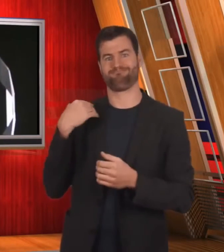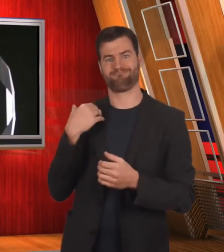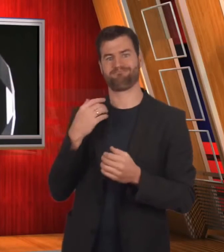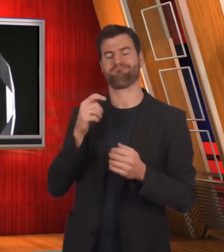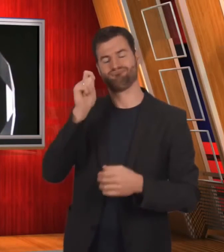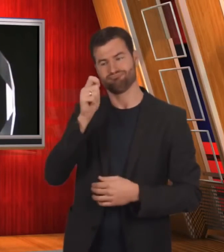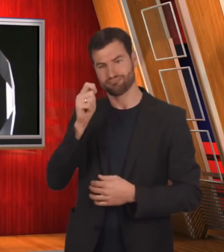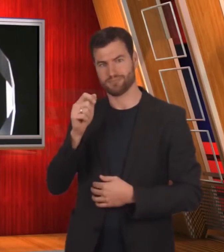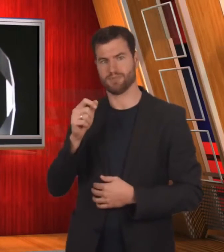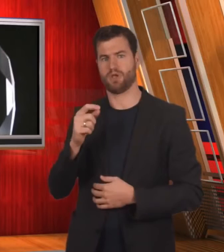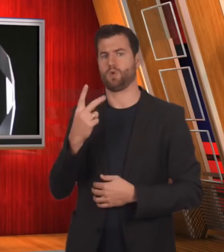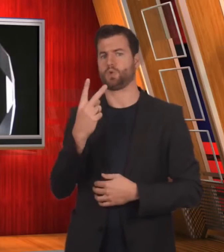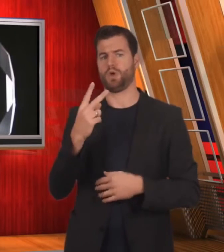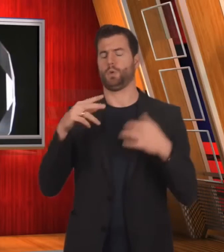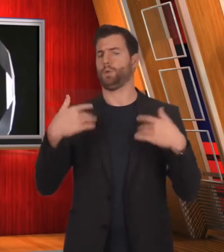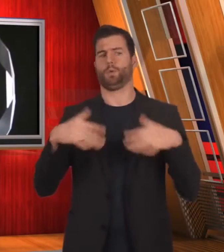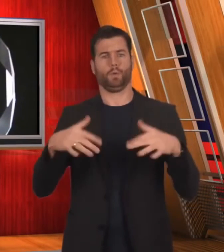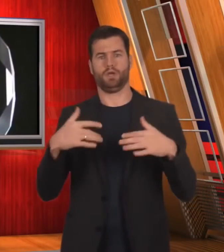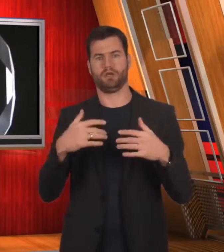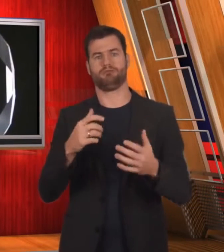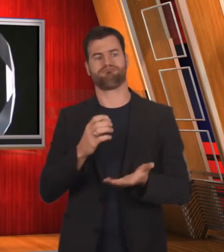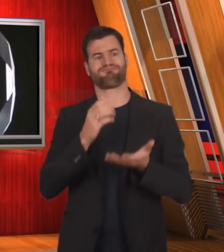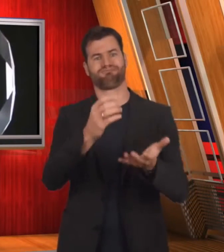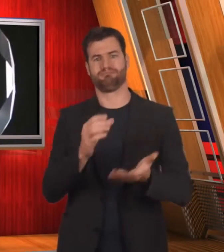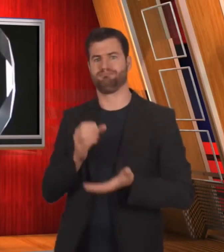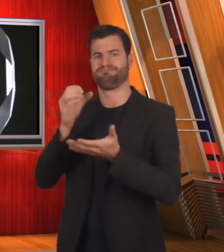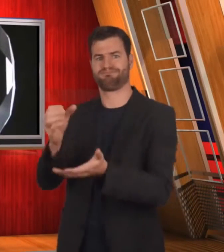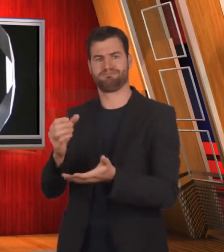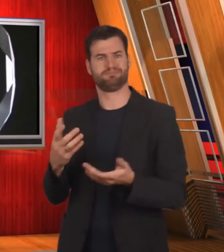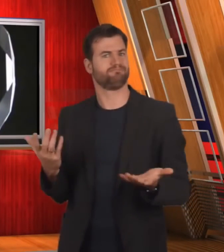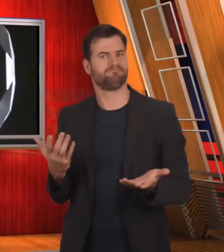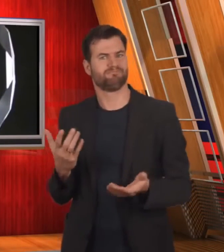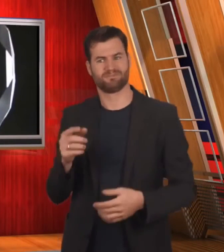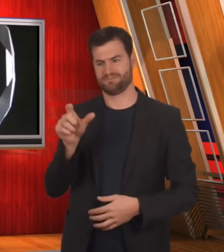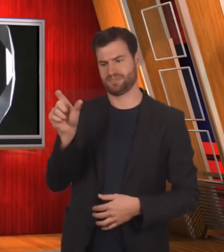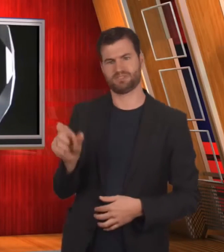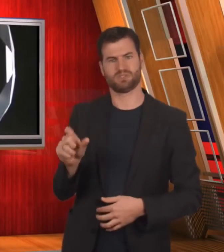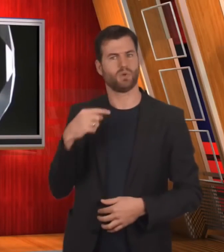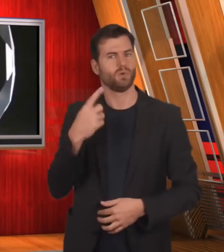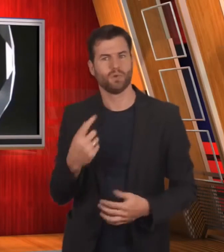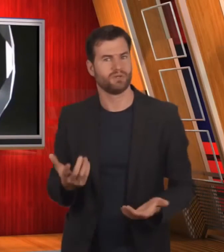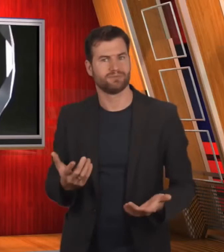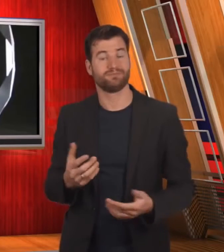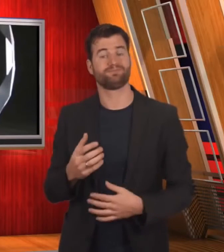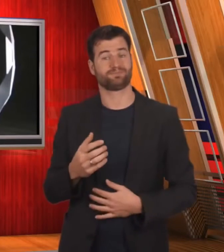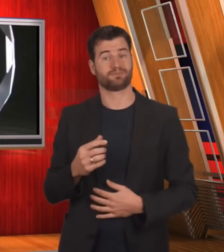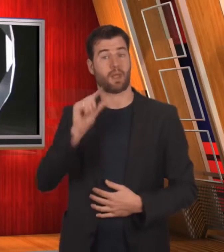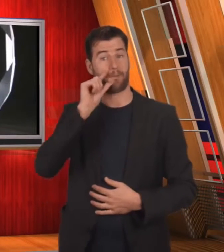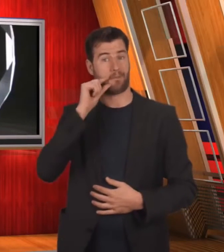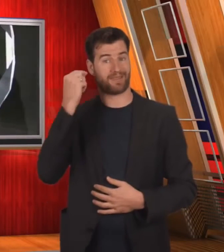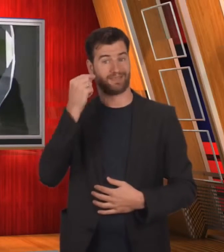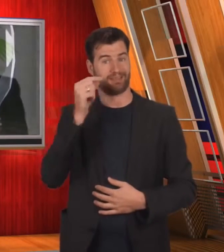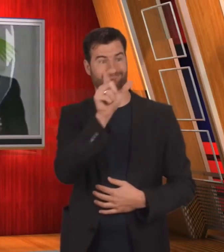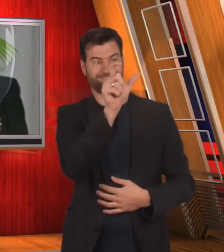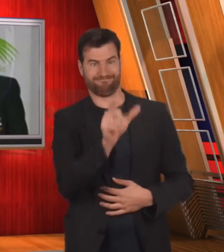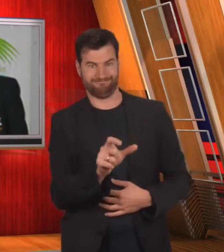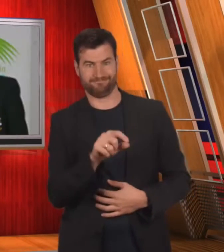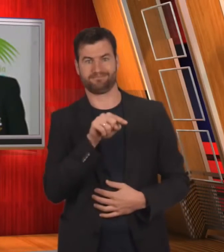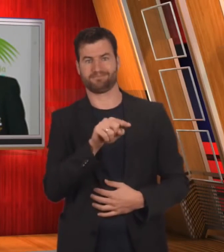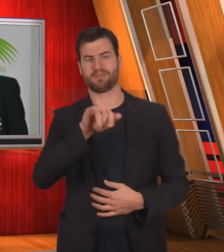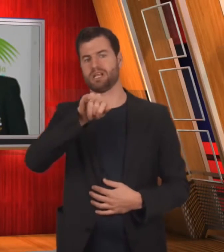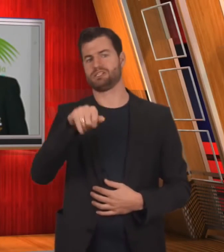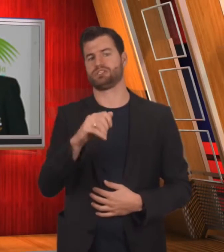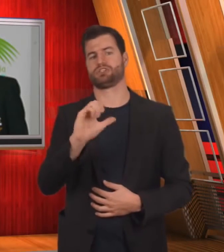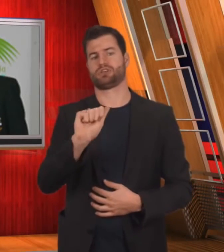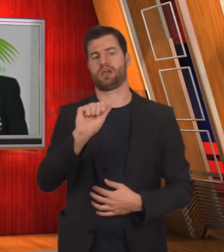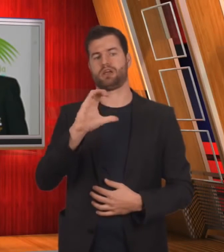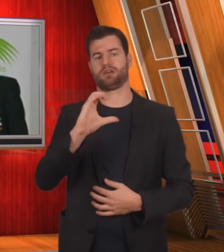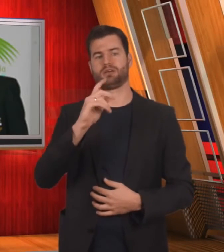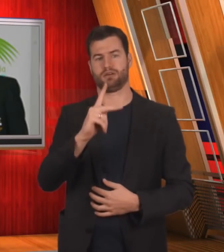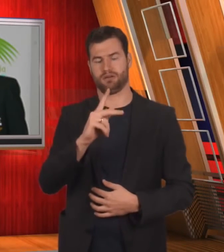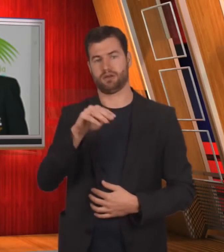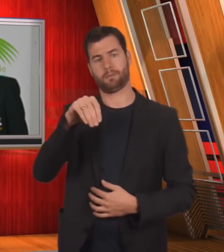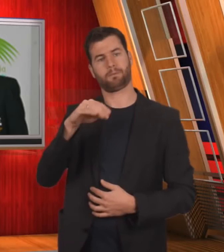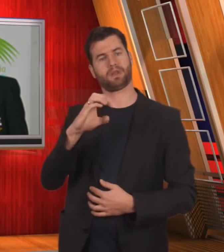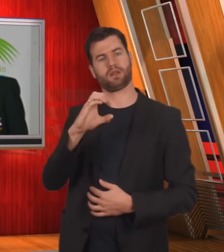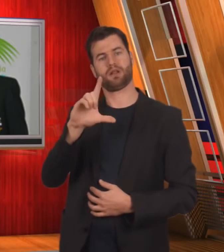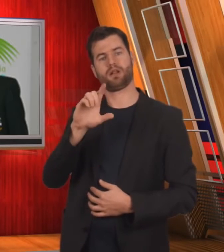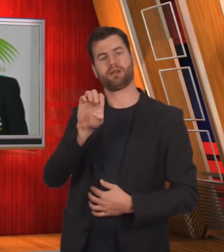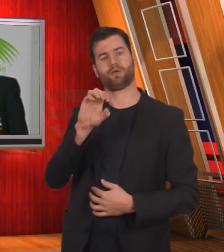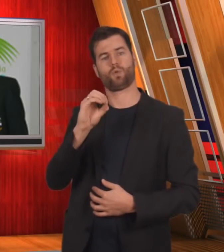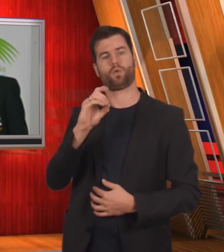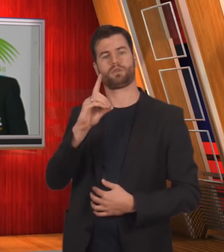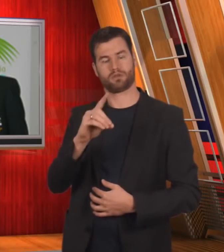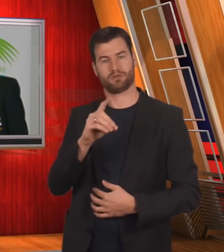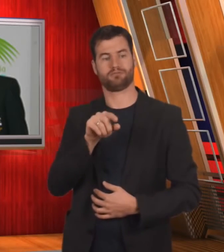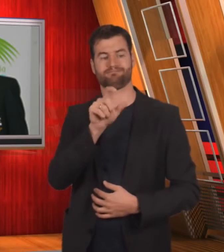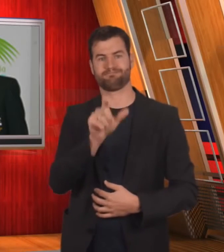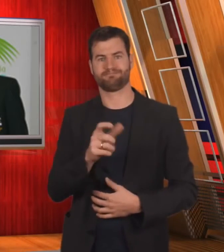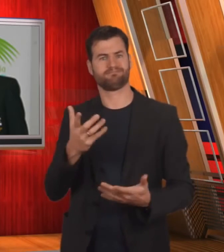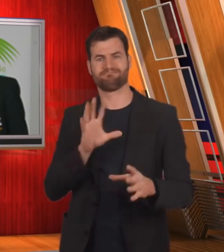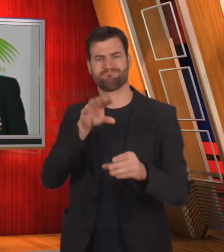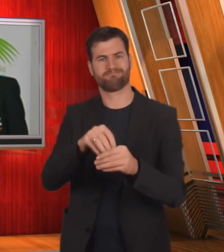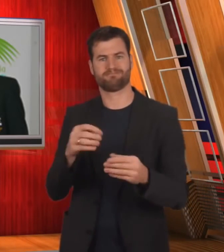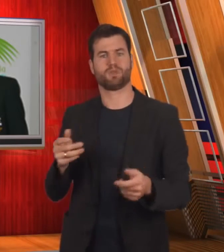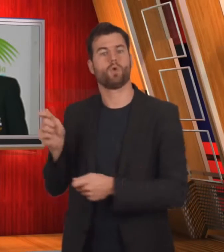Two significant awards are noticed: Jack McLeod in